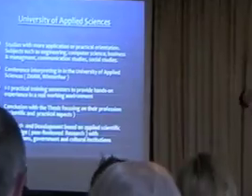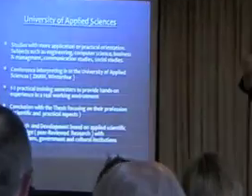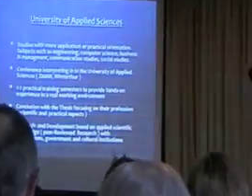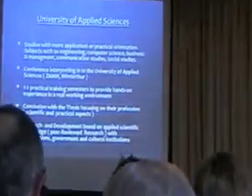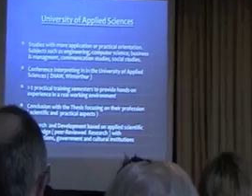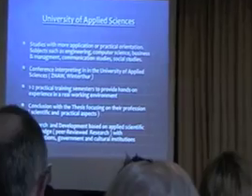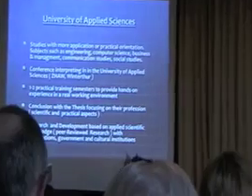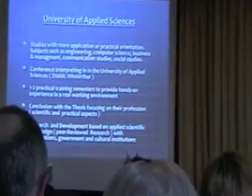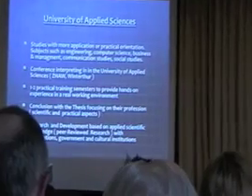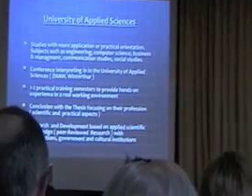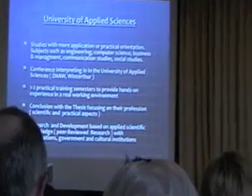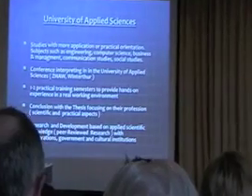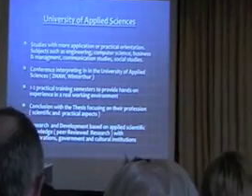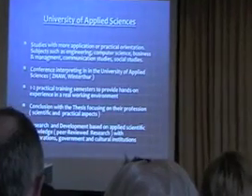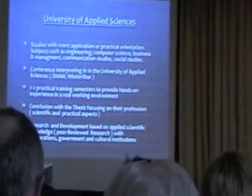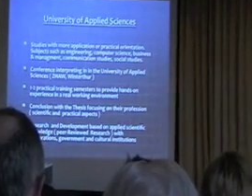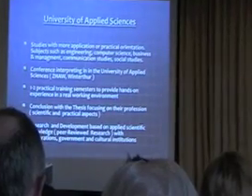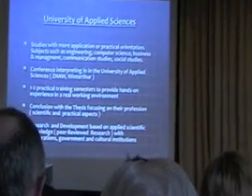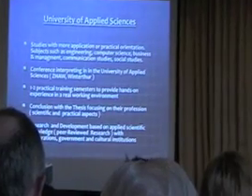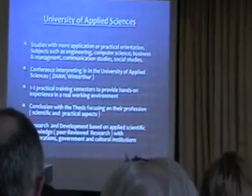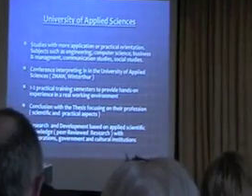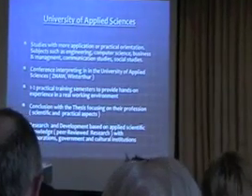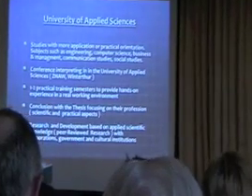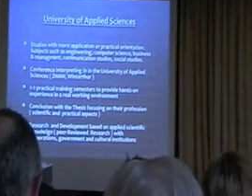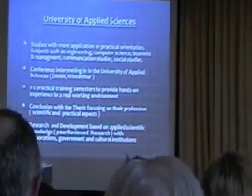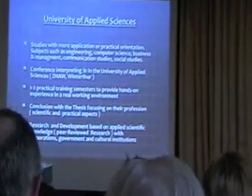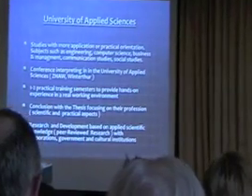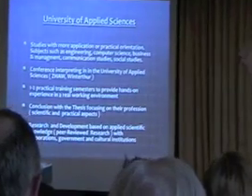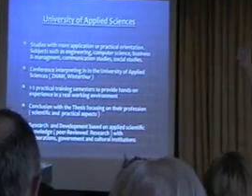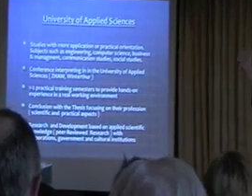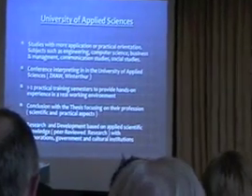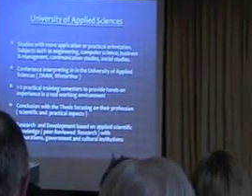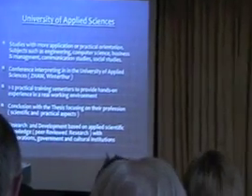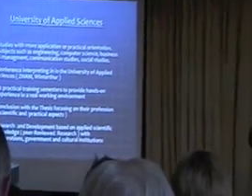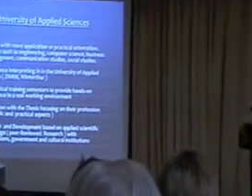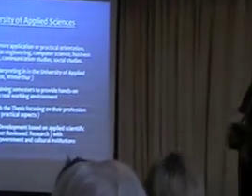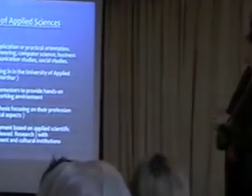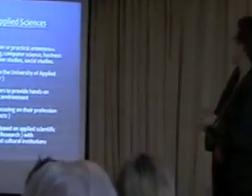of applied science. And once somebody has finished their degree, they can go out and